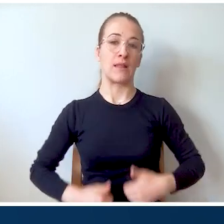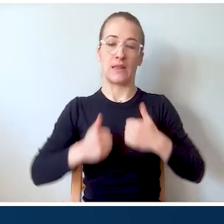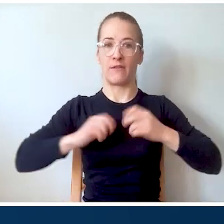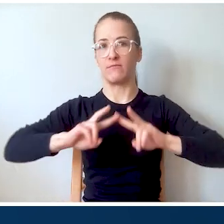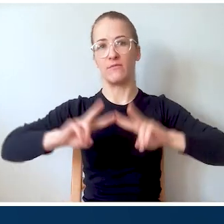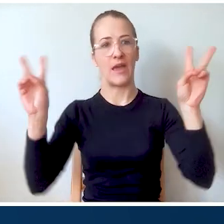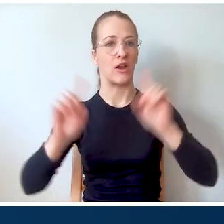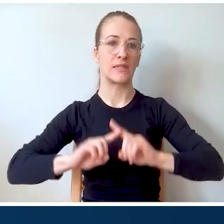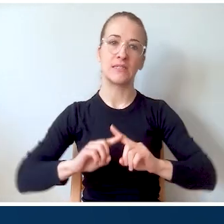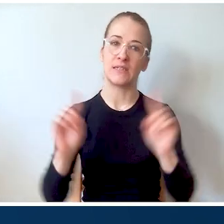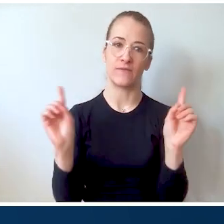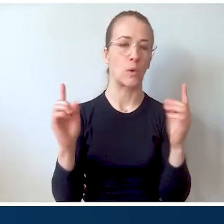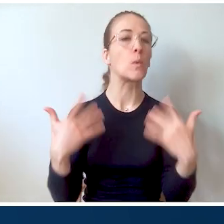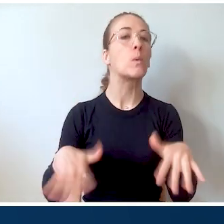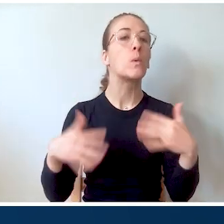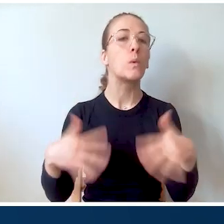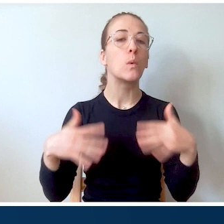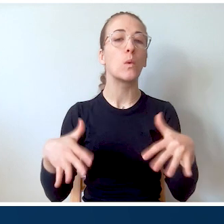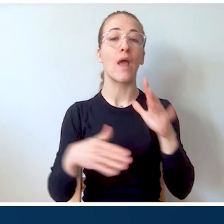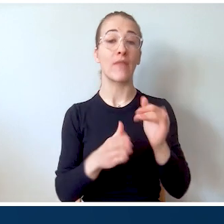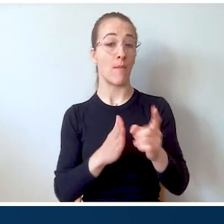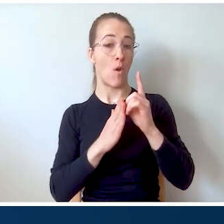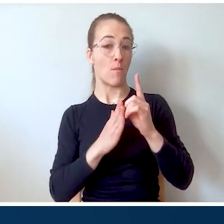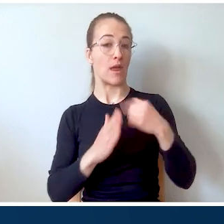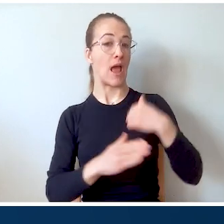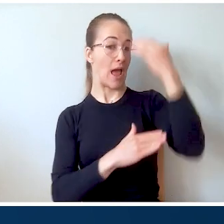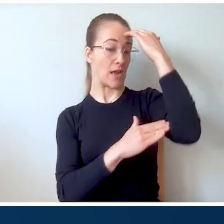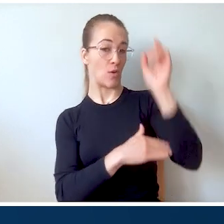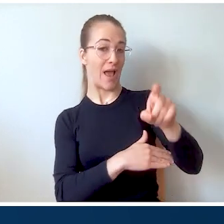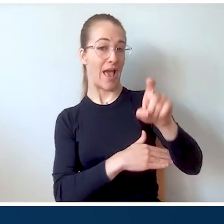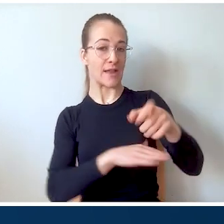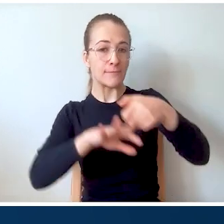and at that point, I knew that I had to be a self-advocate.